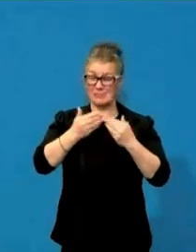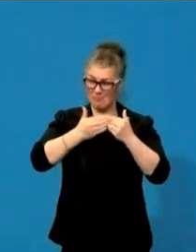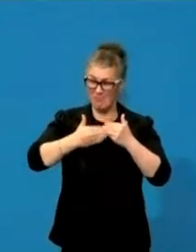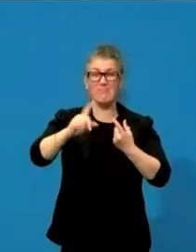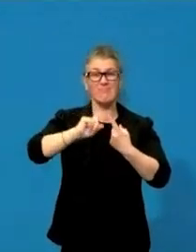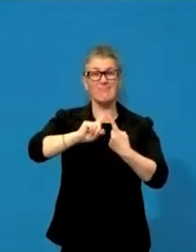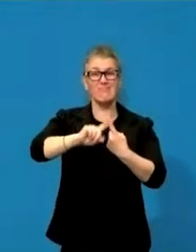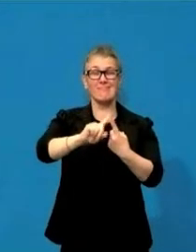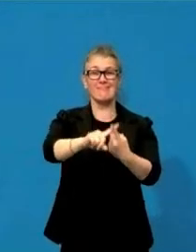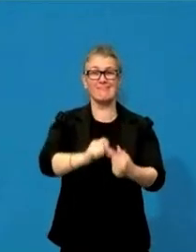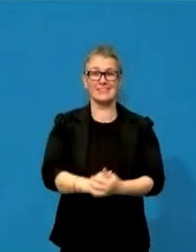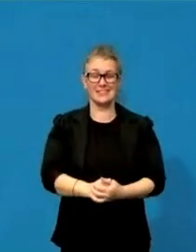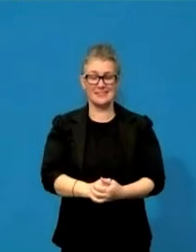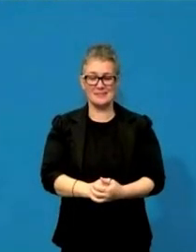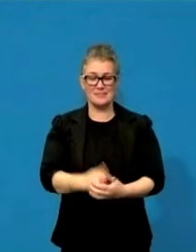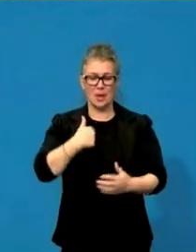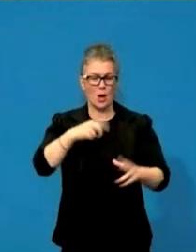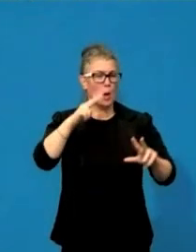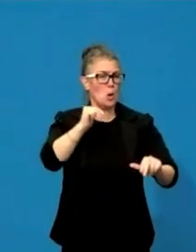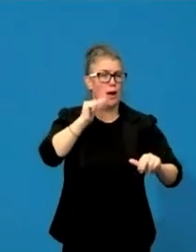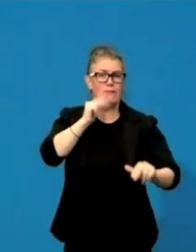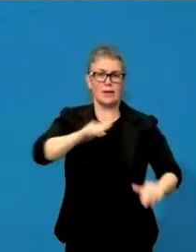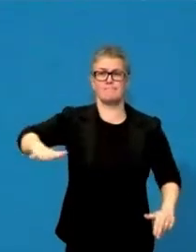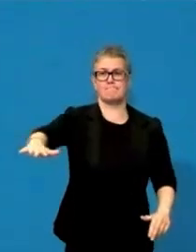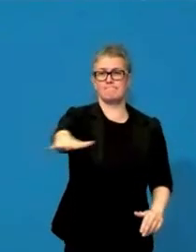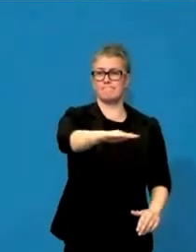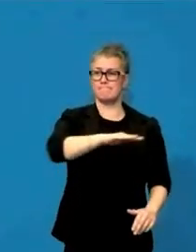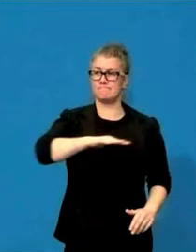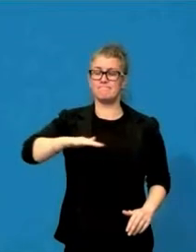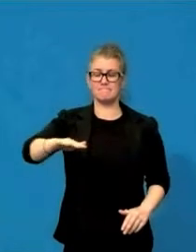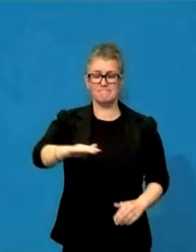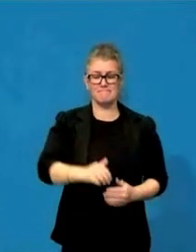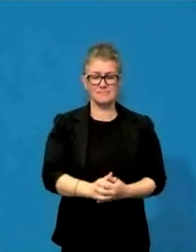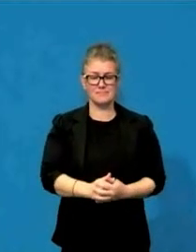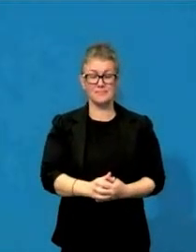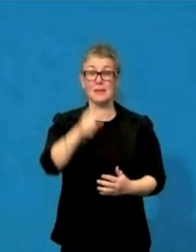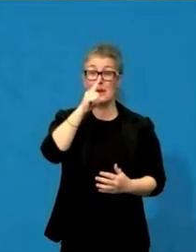I do take good care of this place, and people respect me a lot.